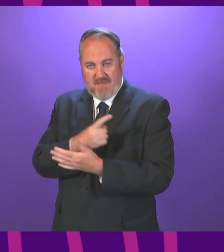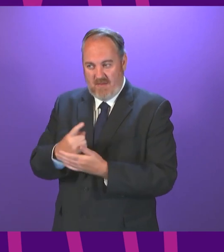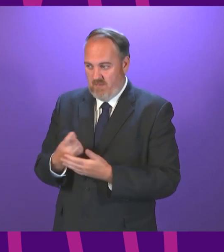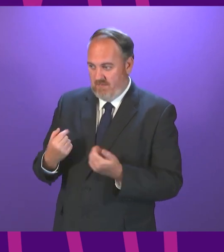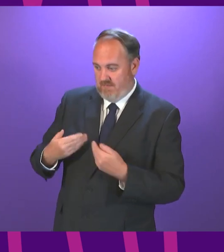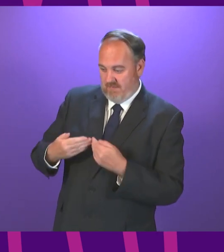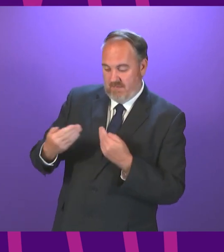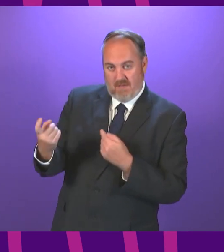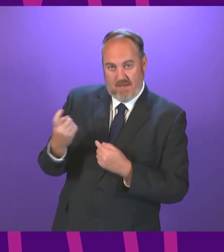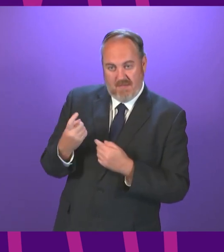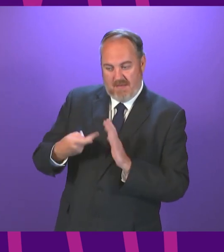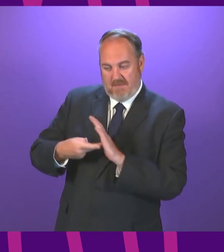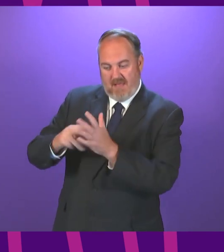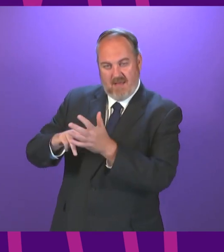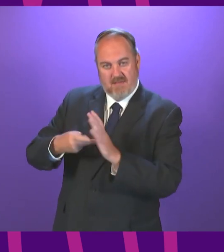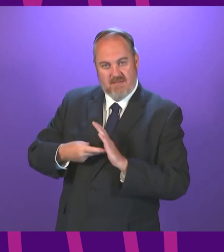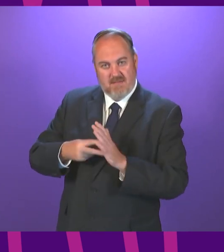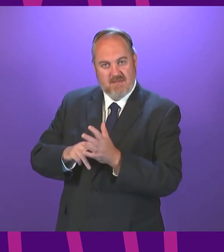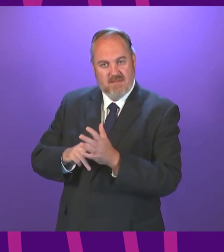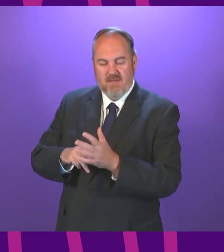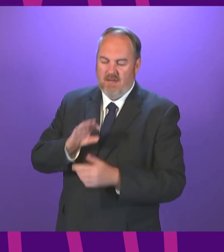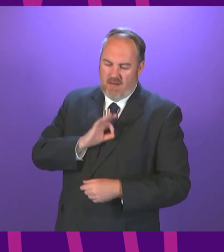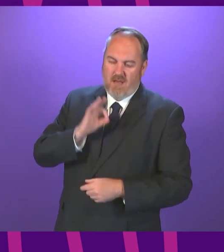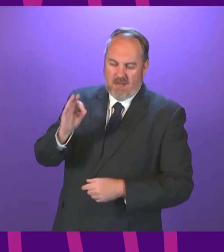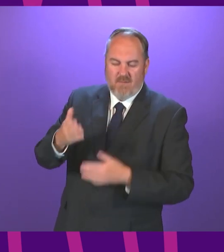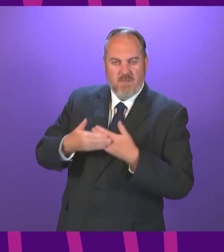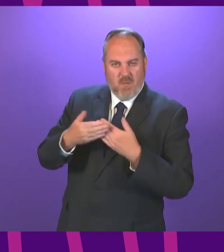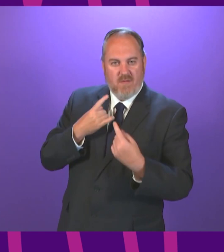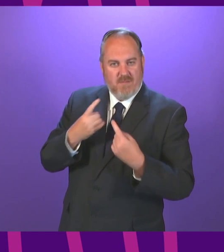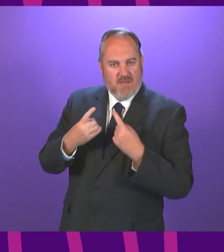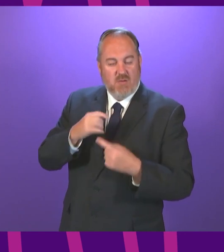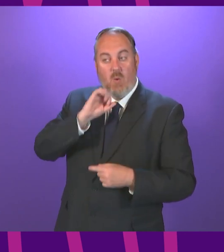With that in mind, will the First Minister clarify whether an equalities impact assessment